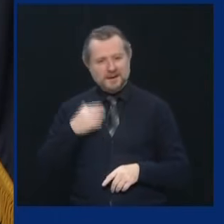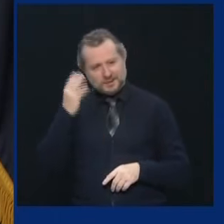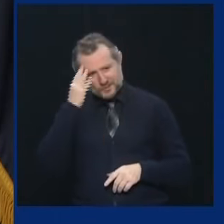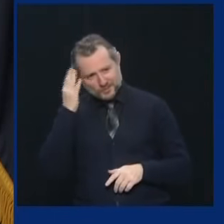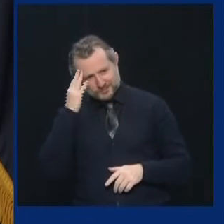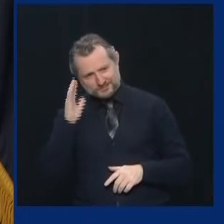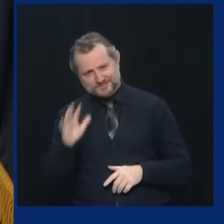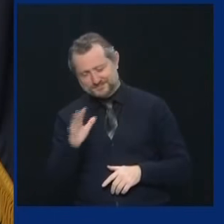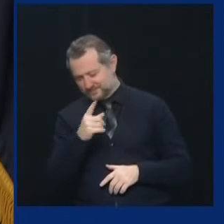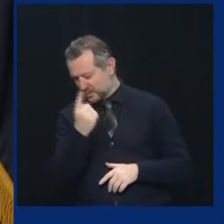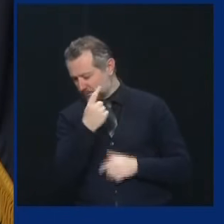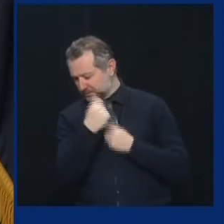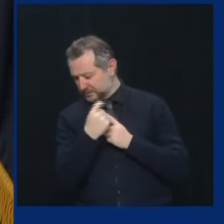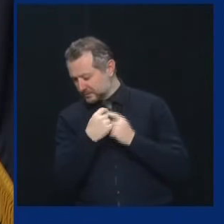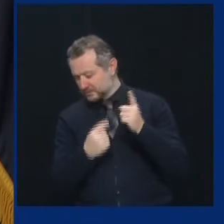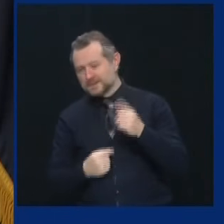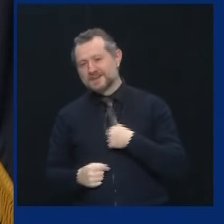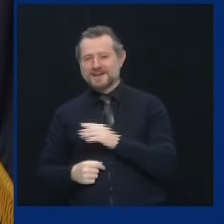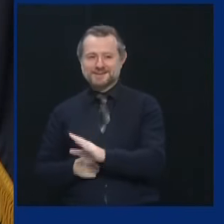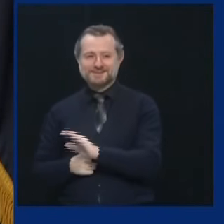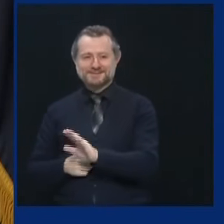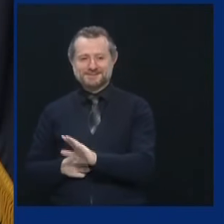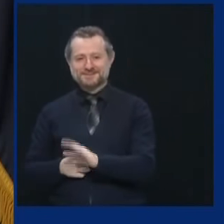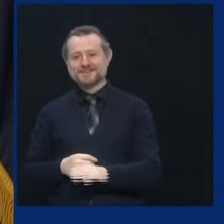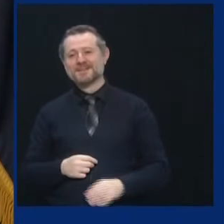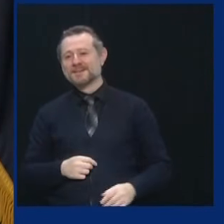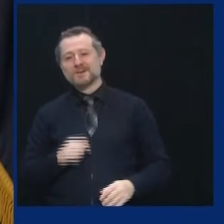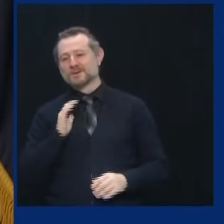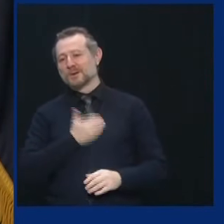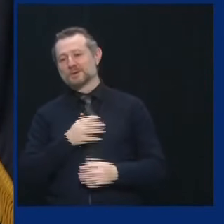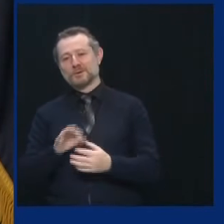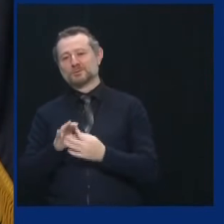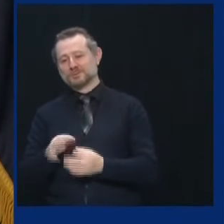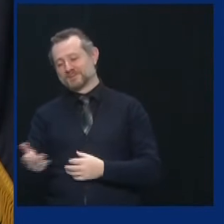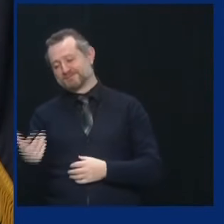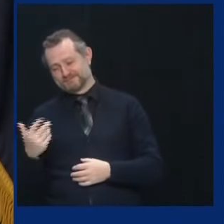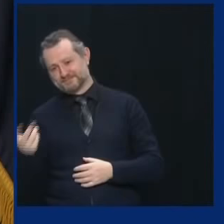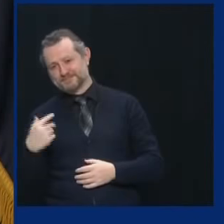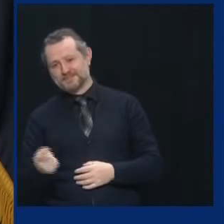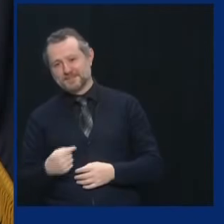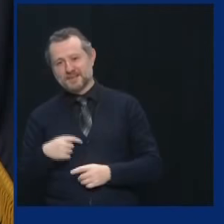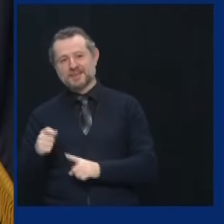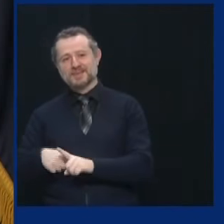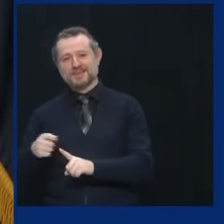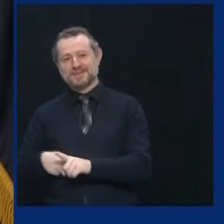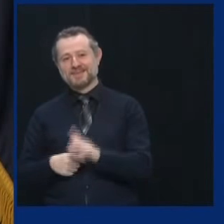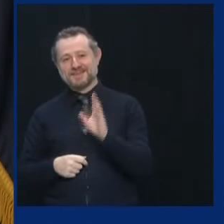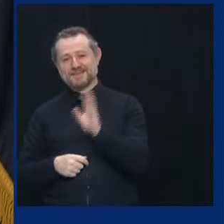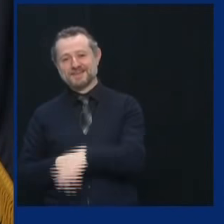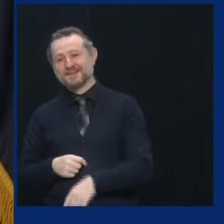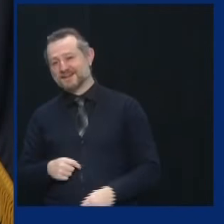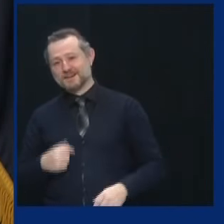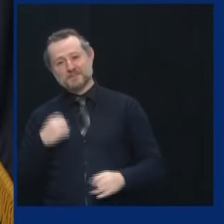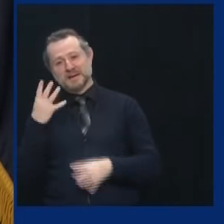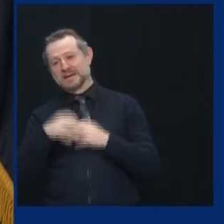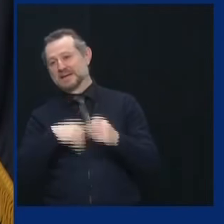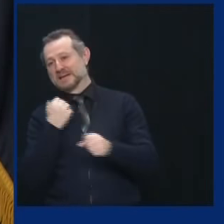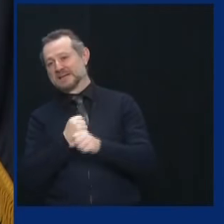THEY HAVE TO LOOK INTO THE LOWER